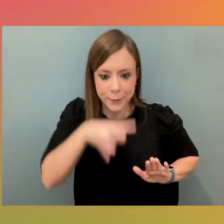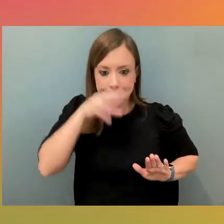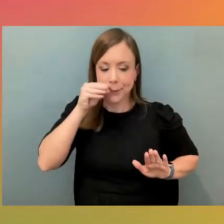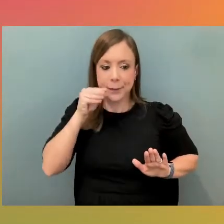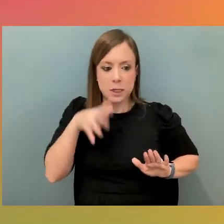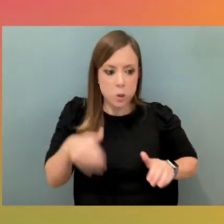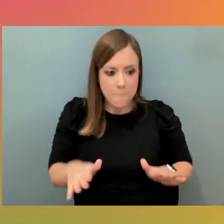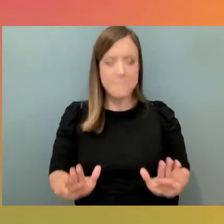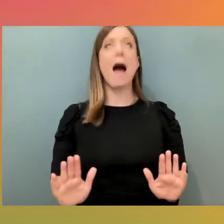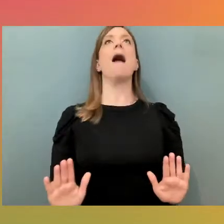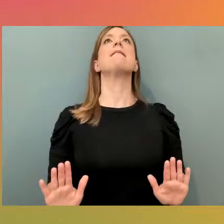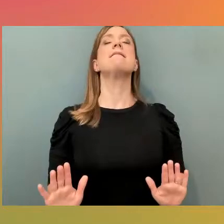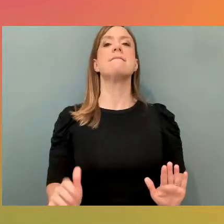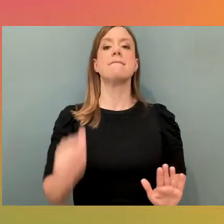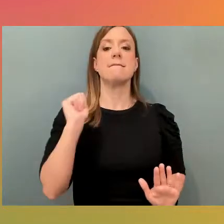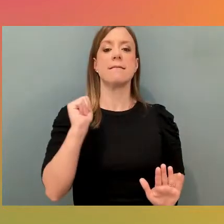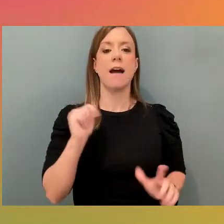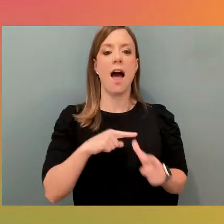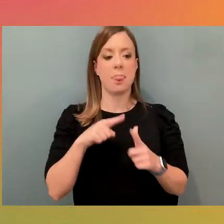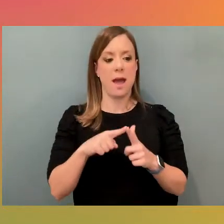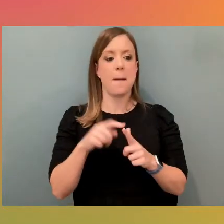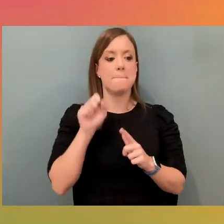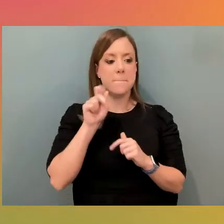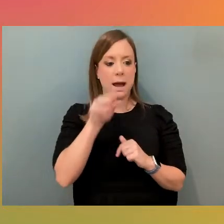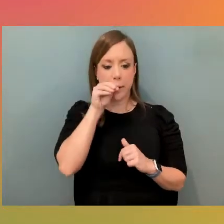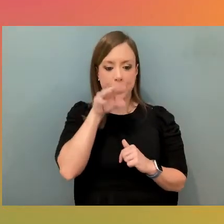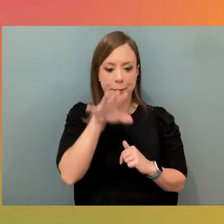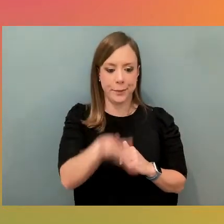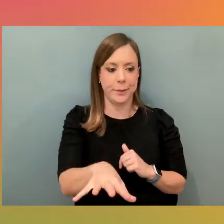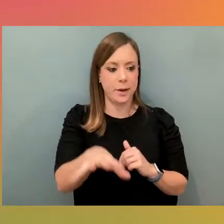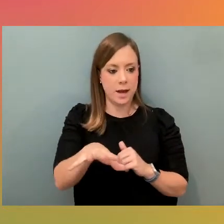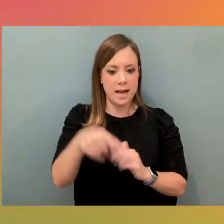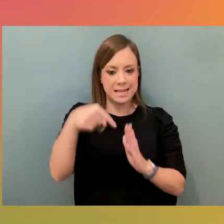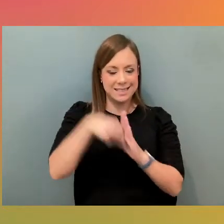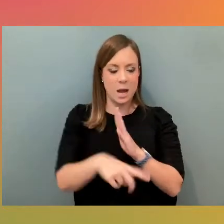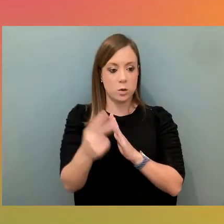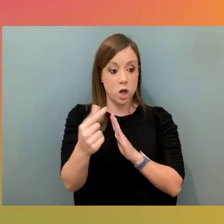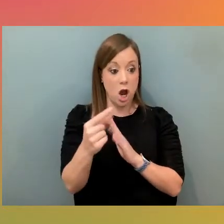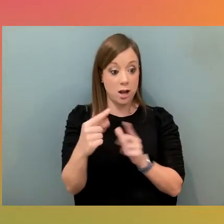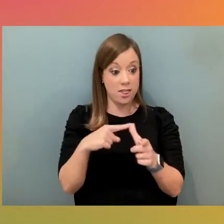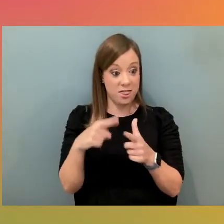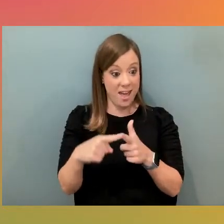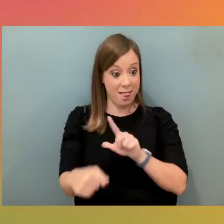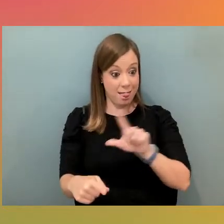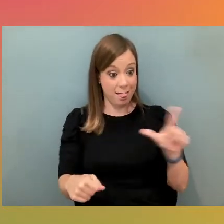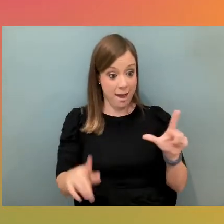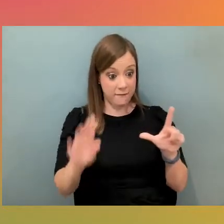IN COME FORWARD. PLANK EXHALE TO LOWER. INHALE TO BACK BEND.